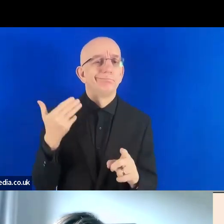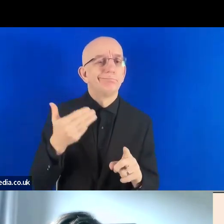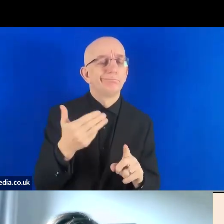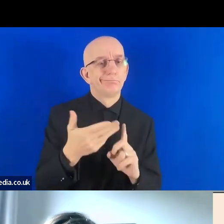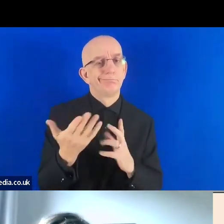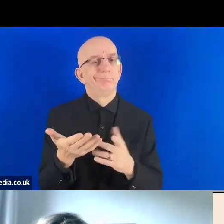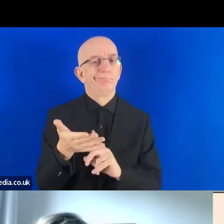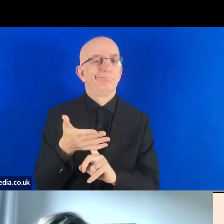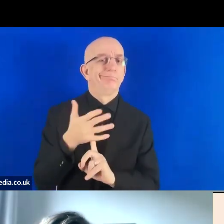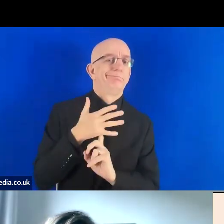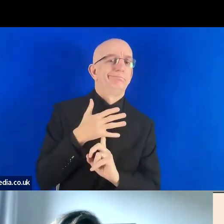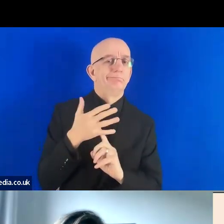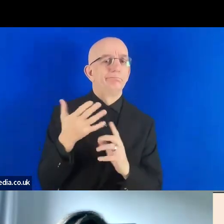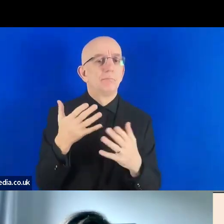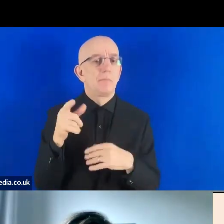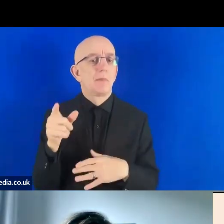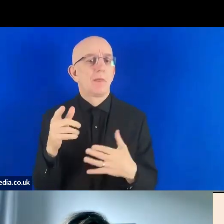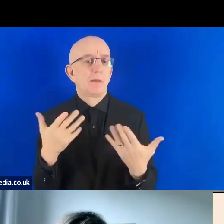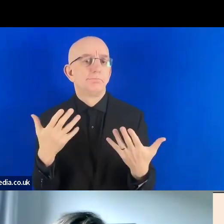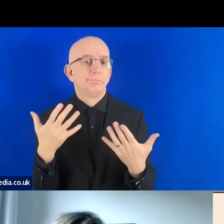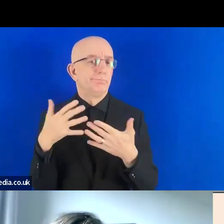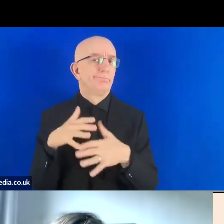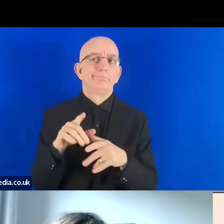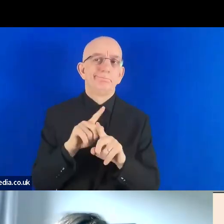So, that's the place that you go if you need,